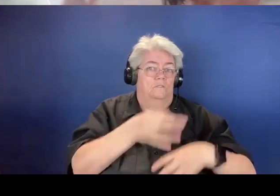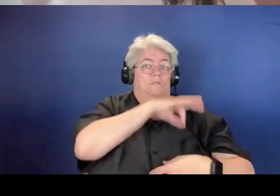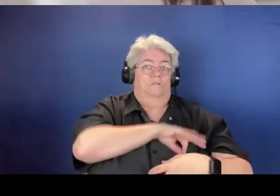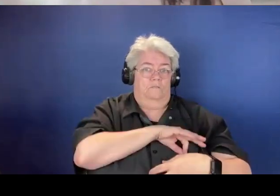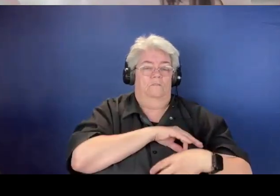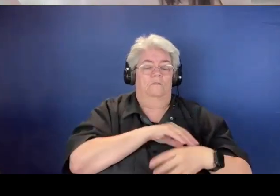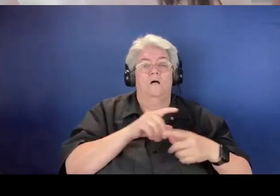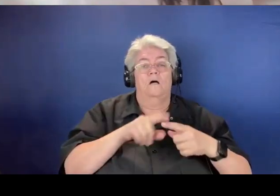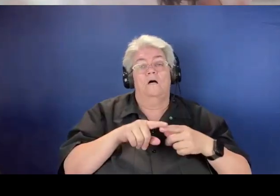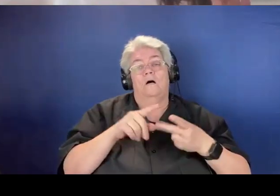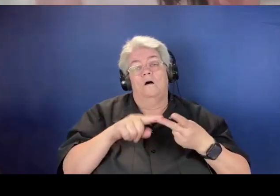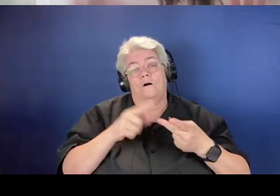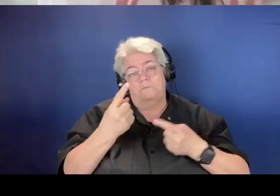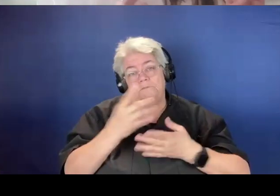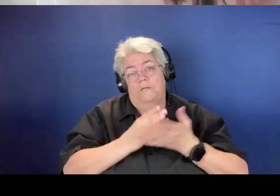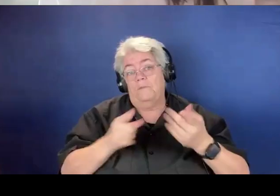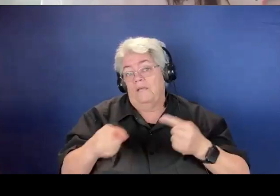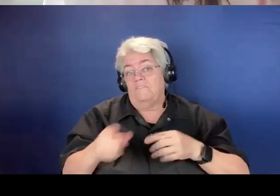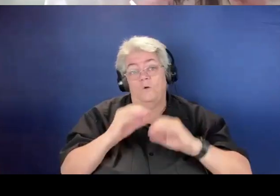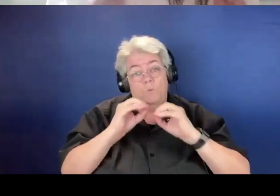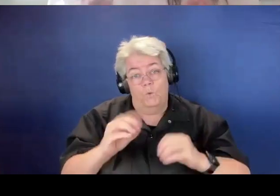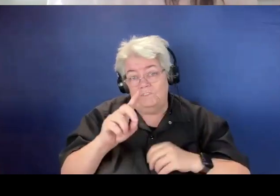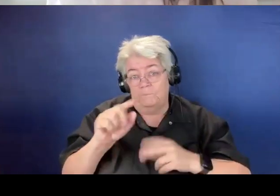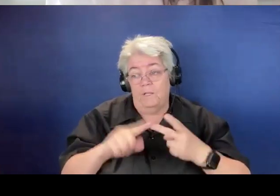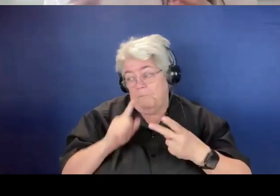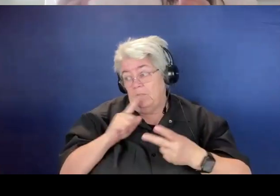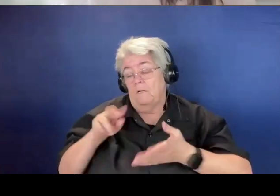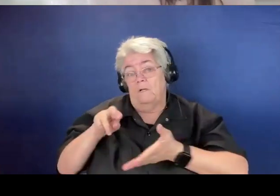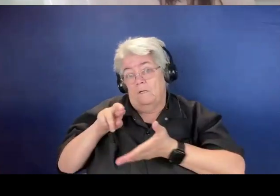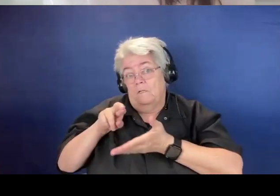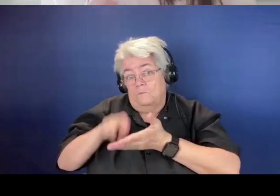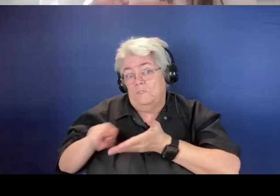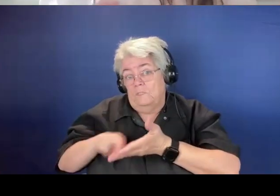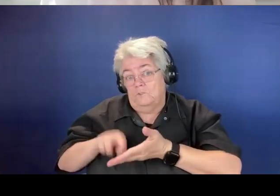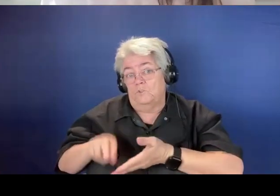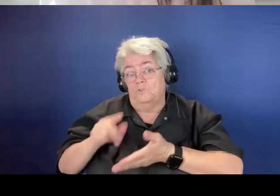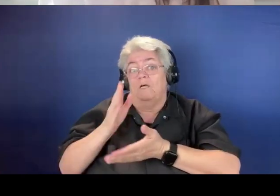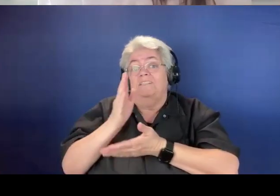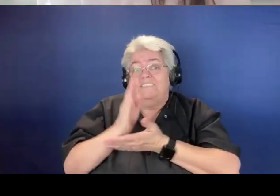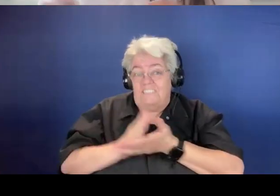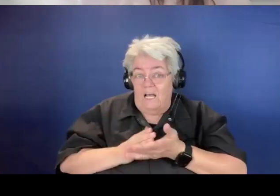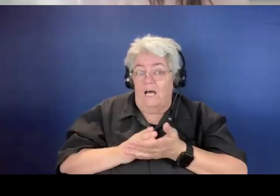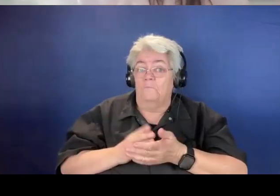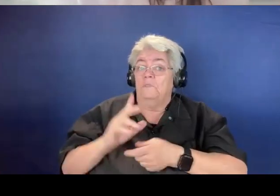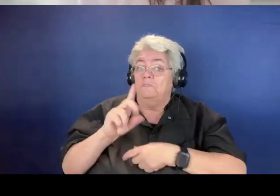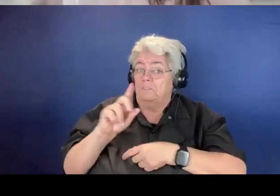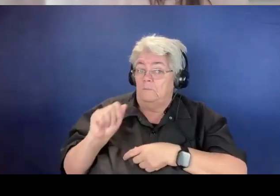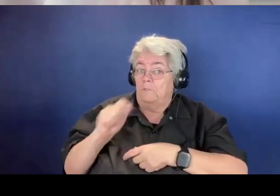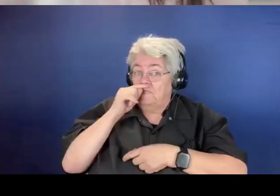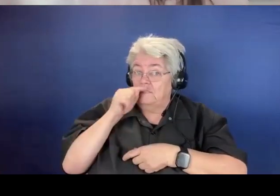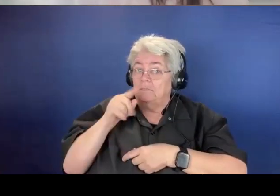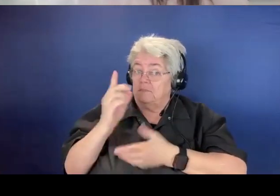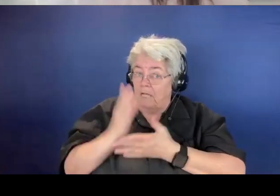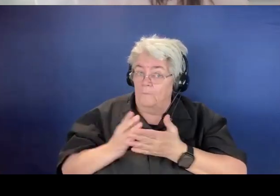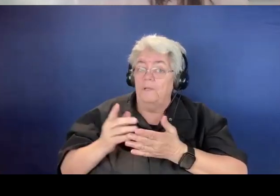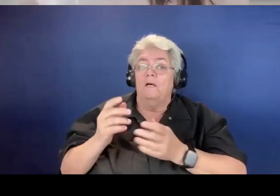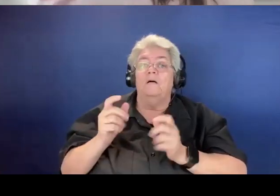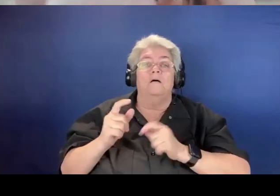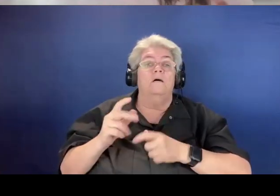Although as we've discussed, the literature does indicate that children with disabilities can learn additional languages to the capacity that they can